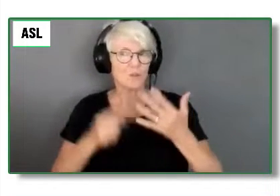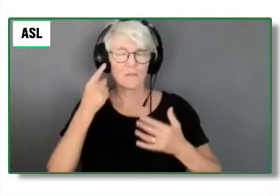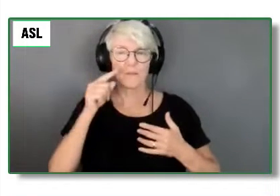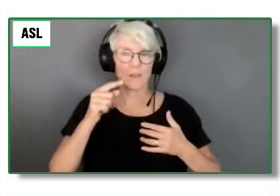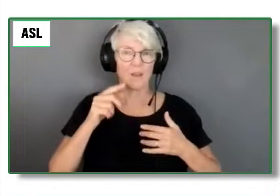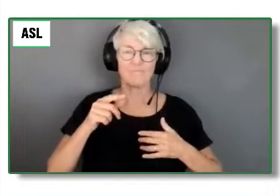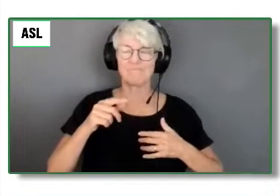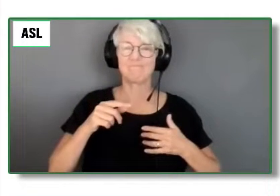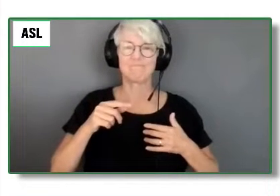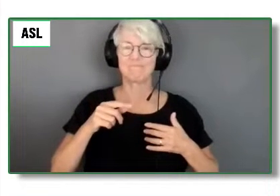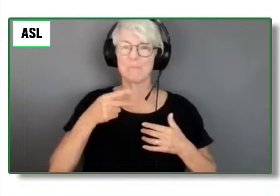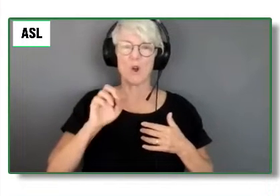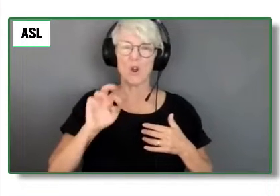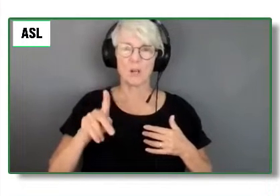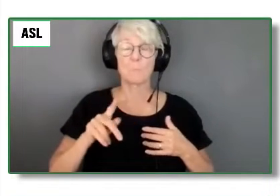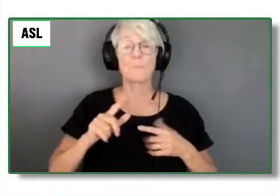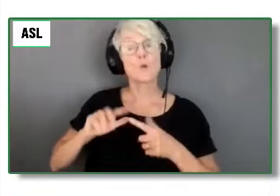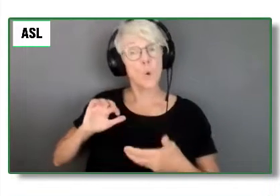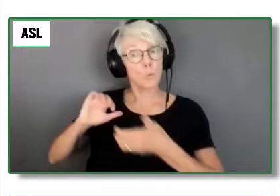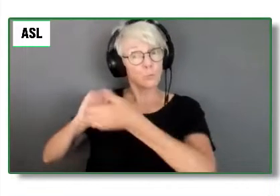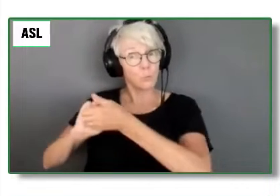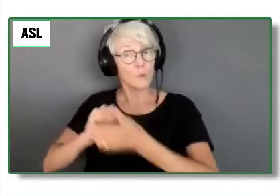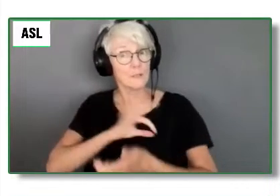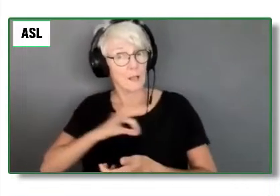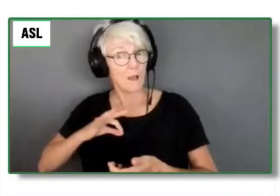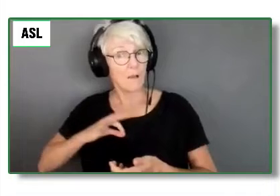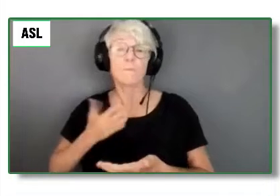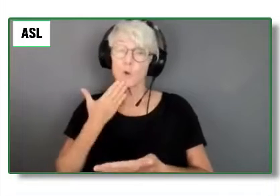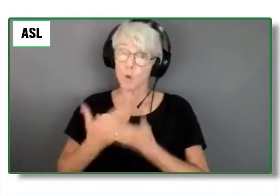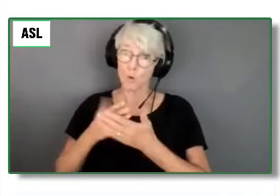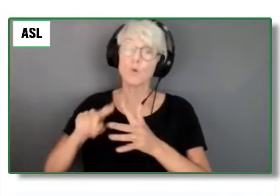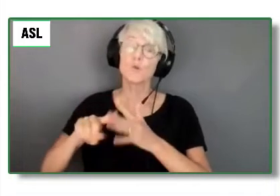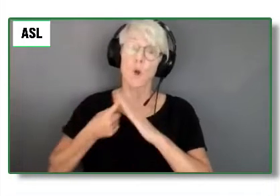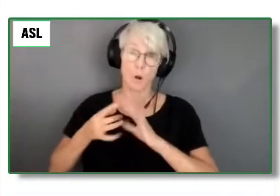of our partnership. This partnership has enabled us to go